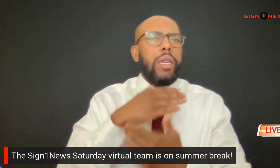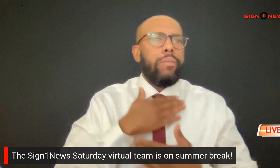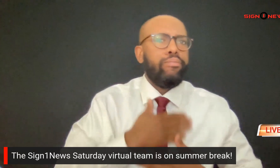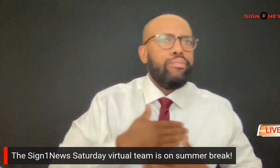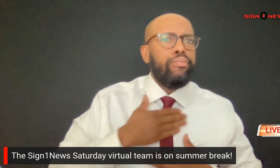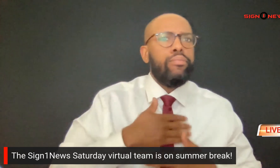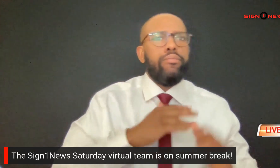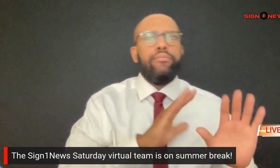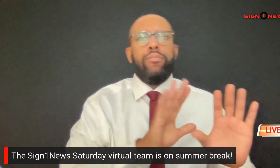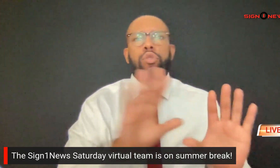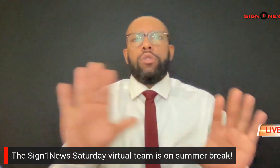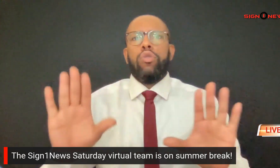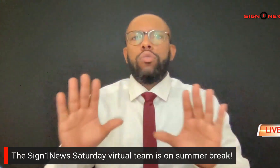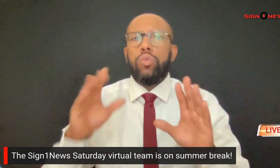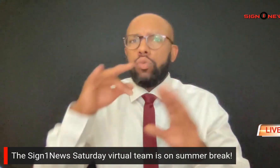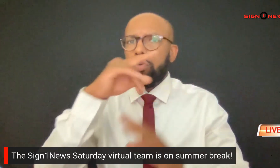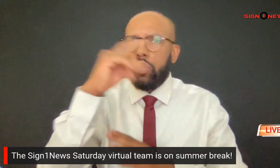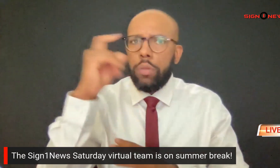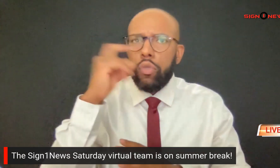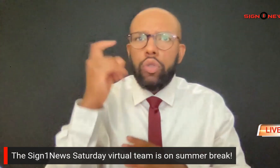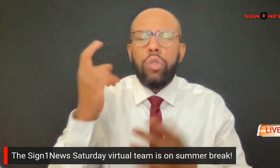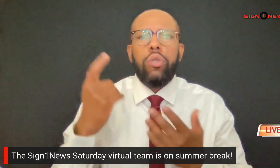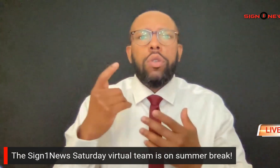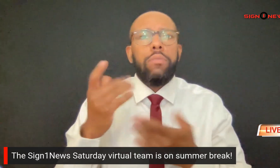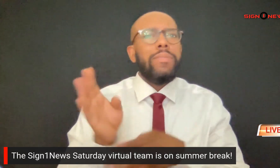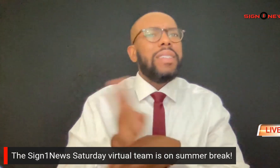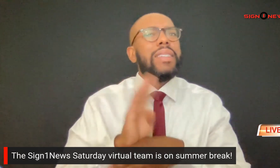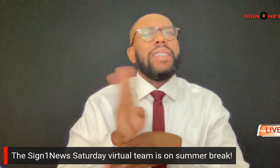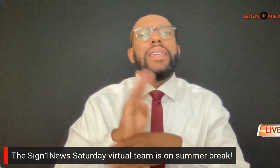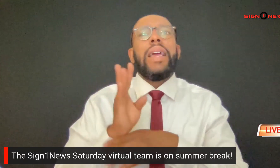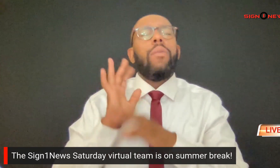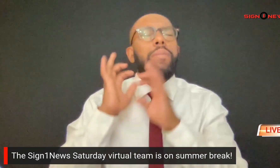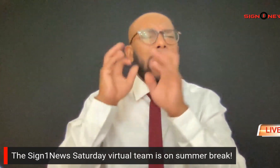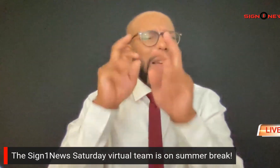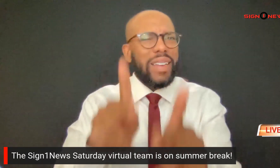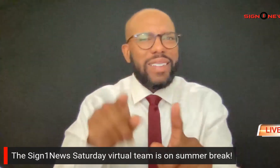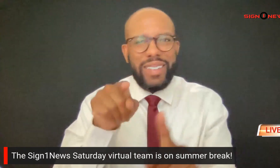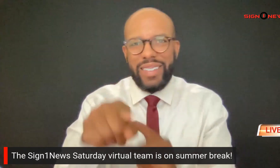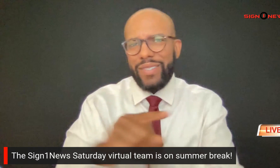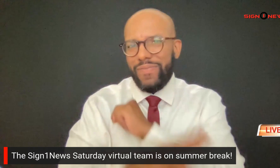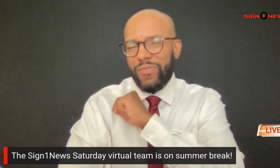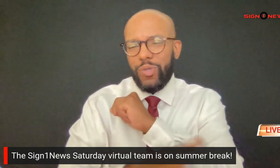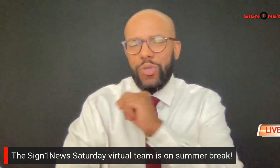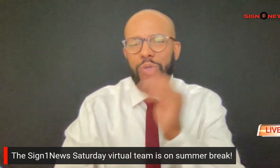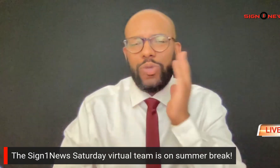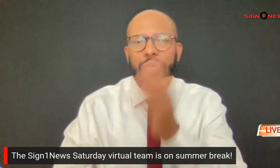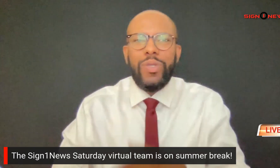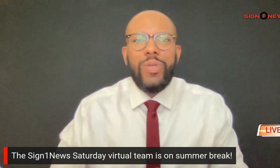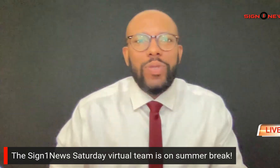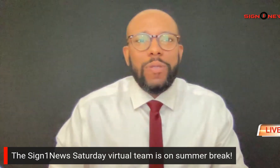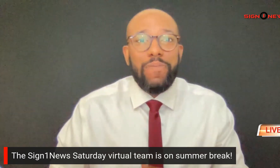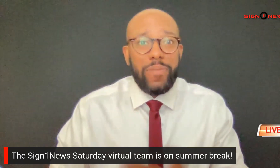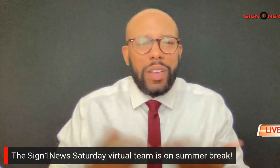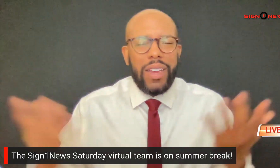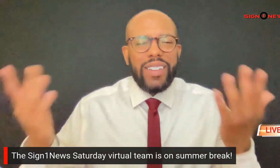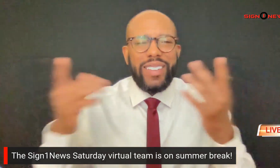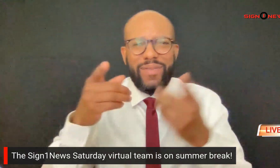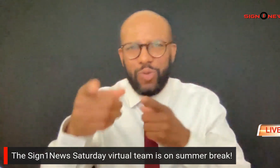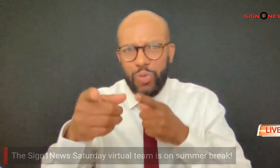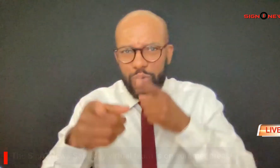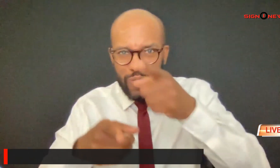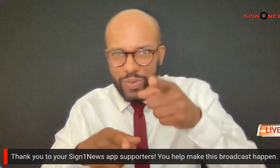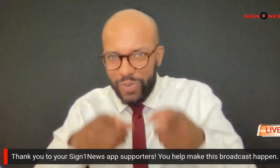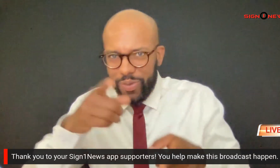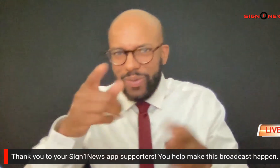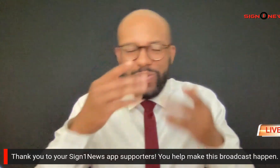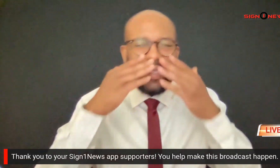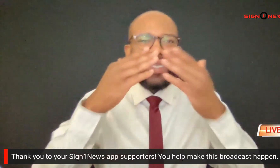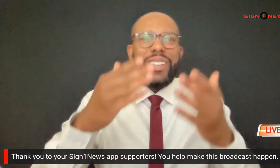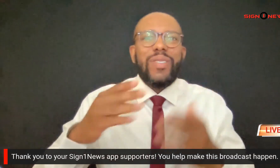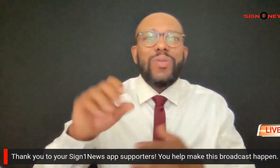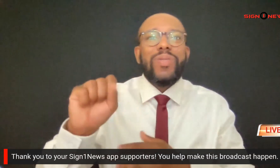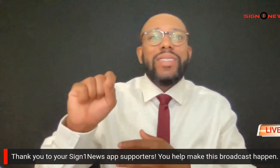show team is taking a break for the summer we'll see you again in the fall a big thank